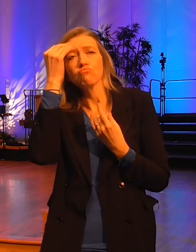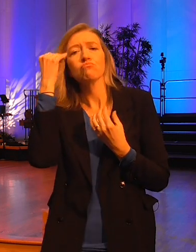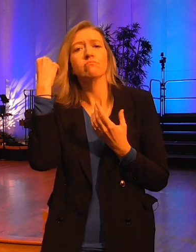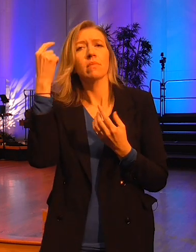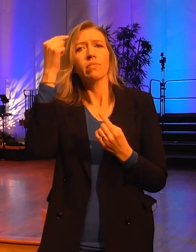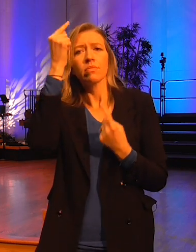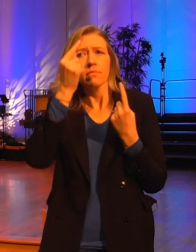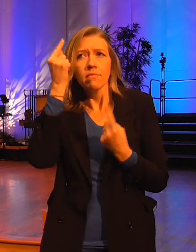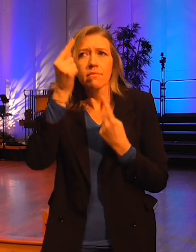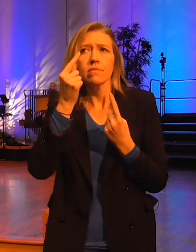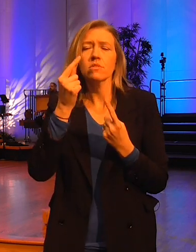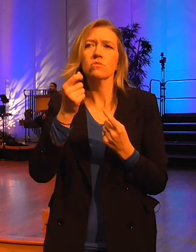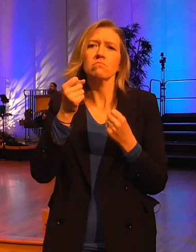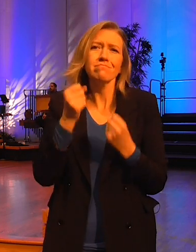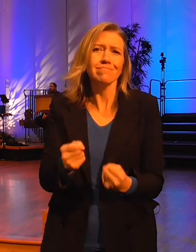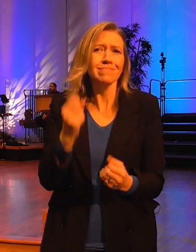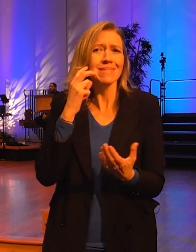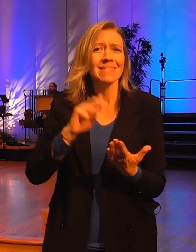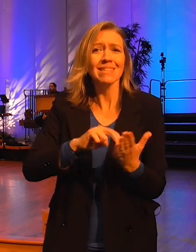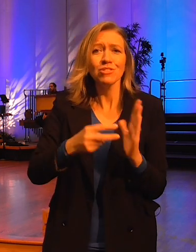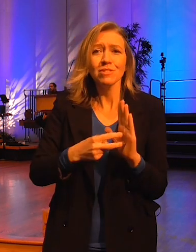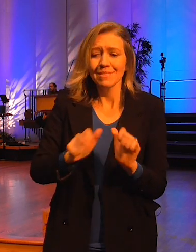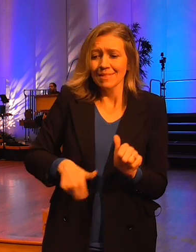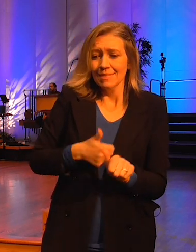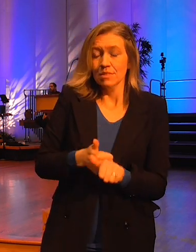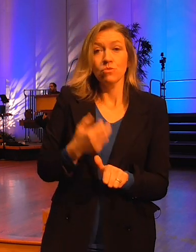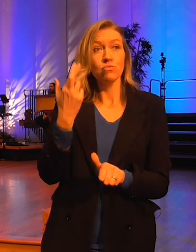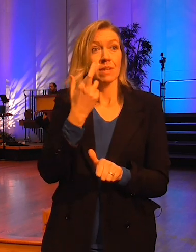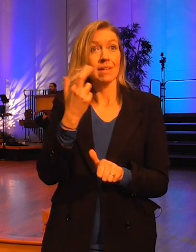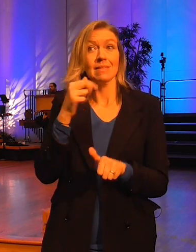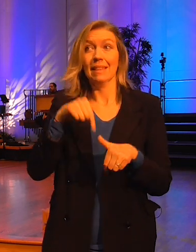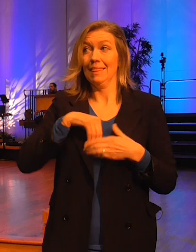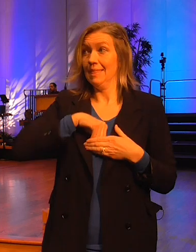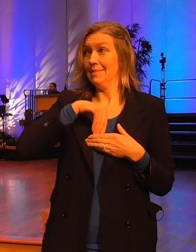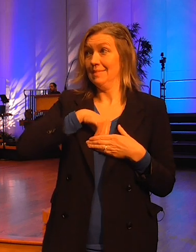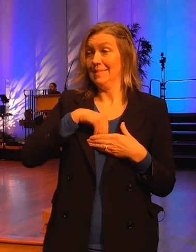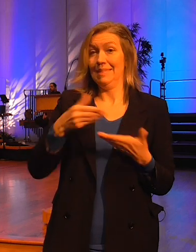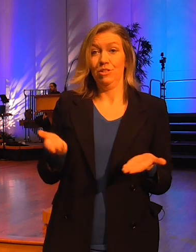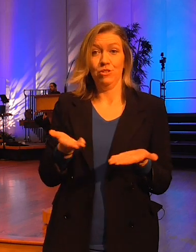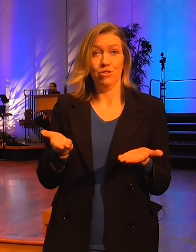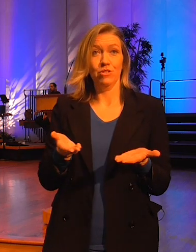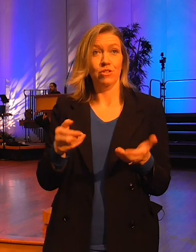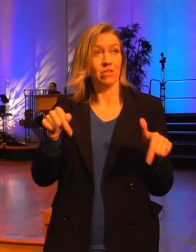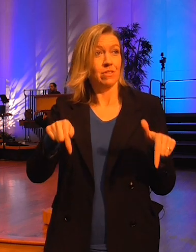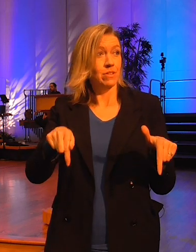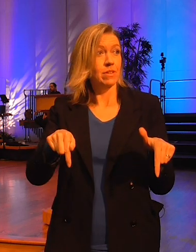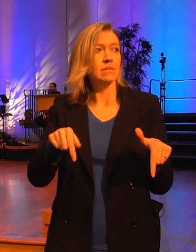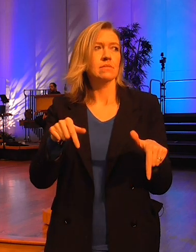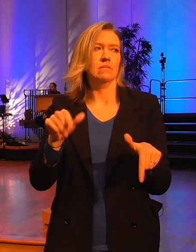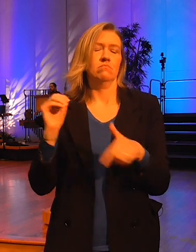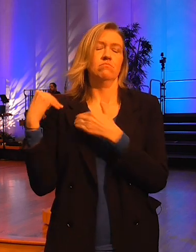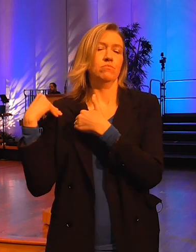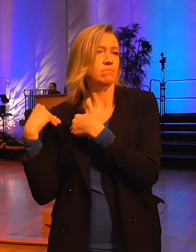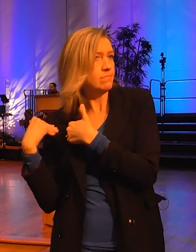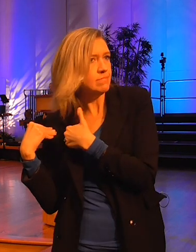and realizing this Consciousness in here is totally our responsibility and so I love that